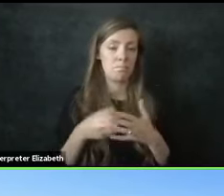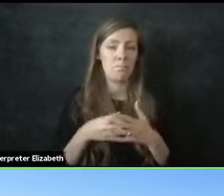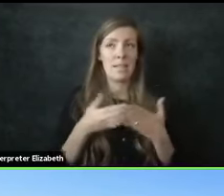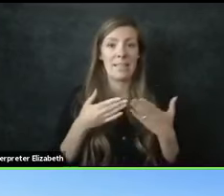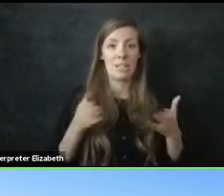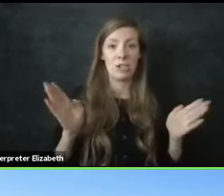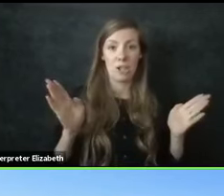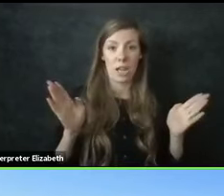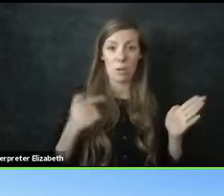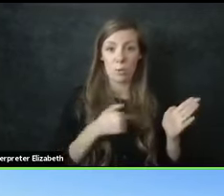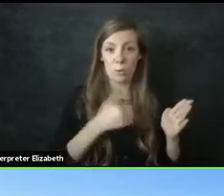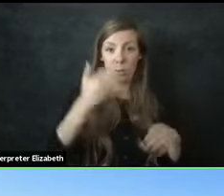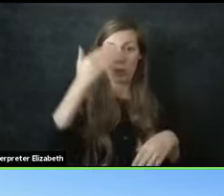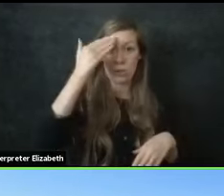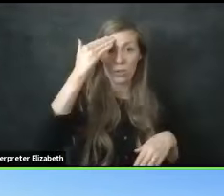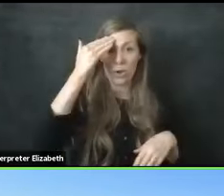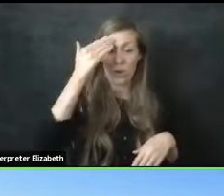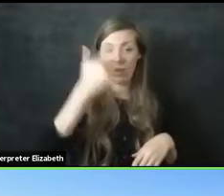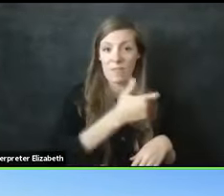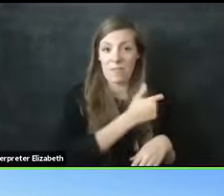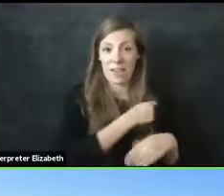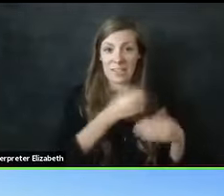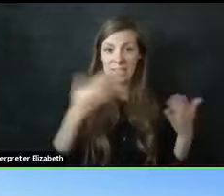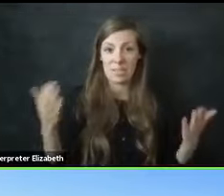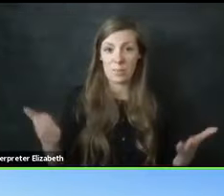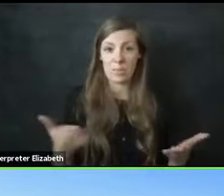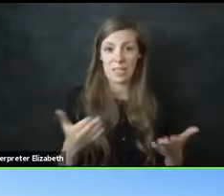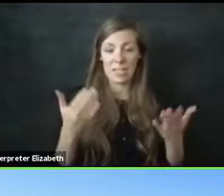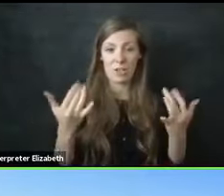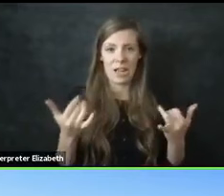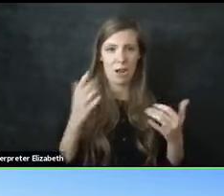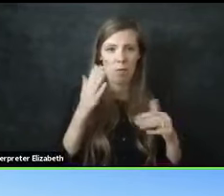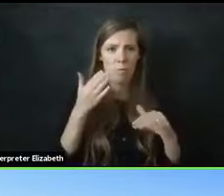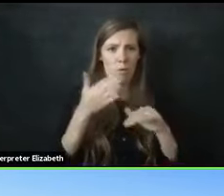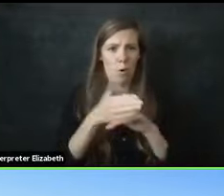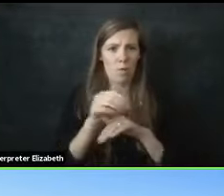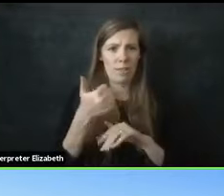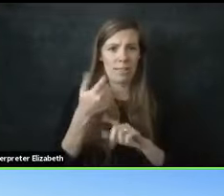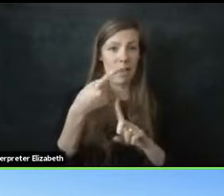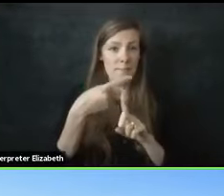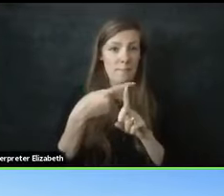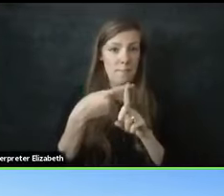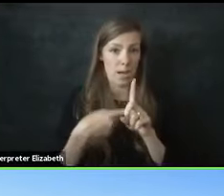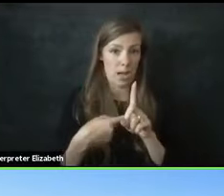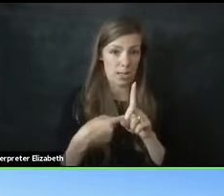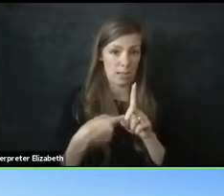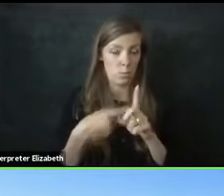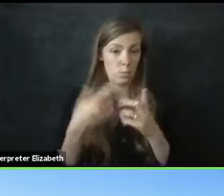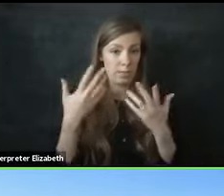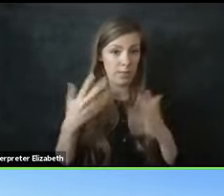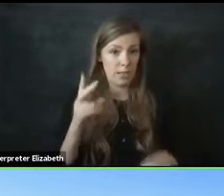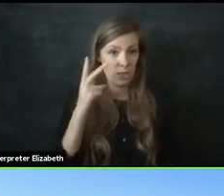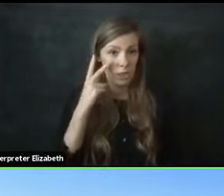We know that the vaccine has been around now for more than ten months, and we have seen that the overall safety